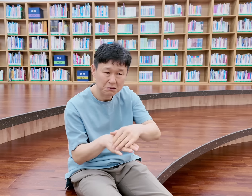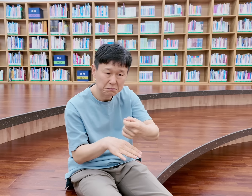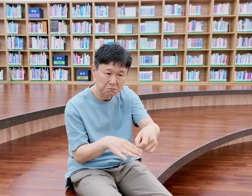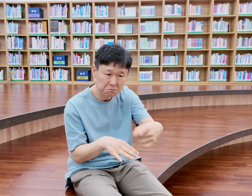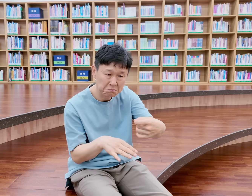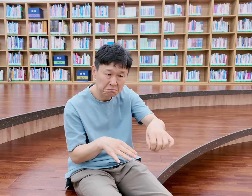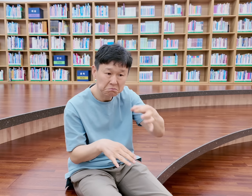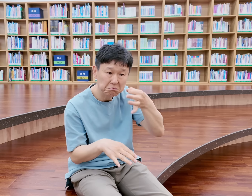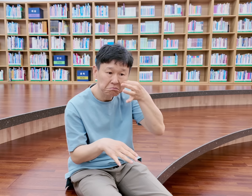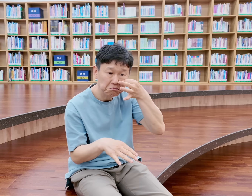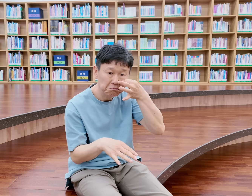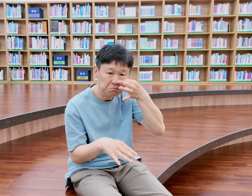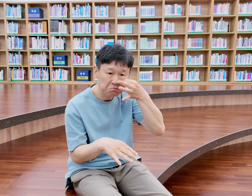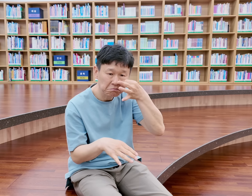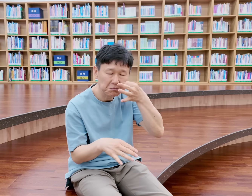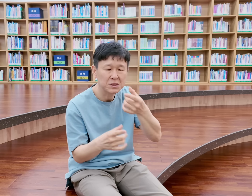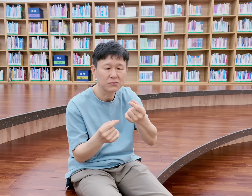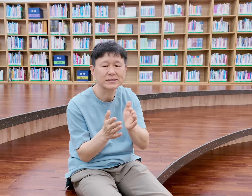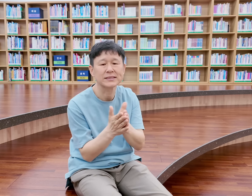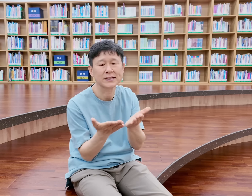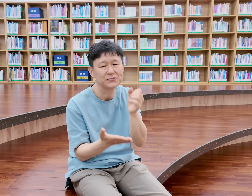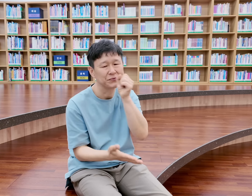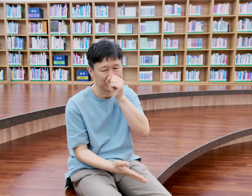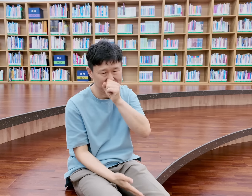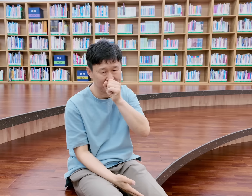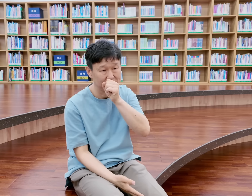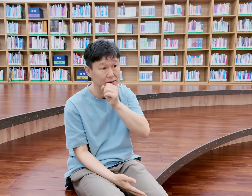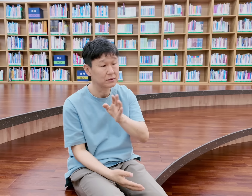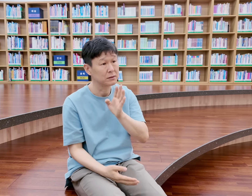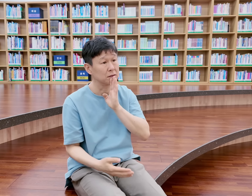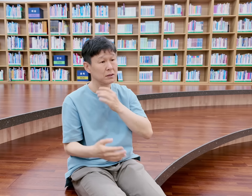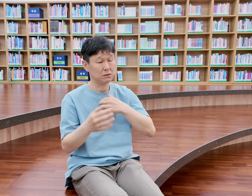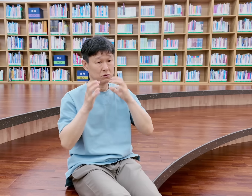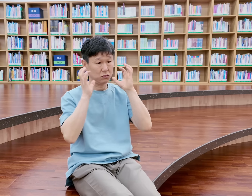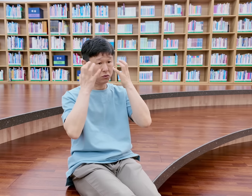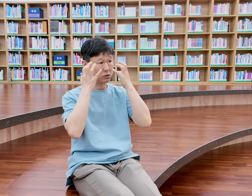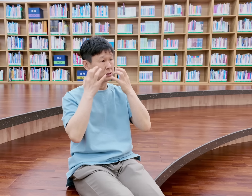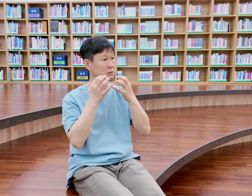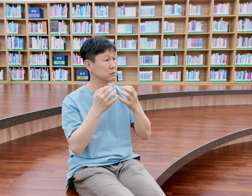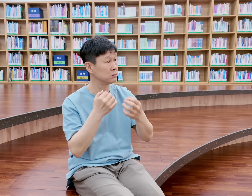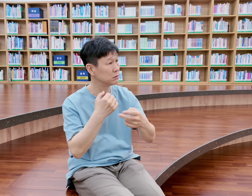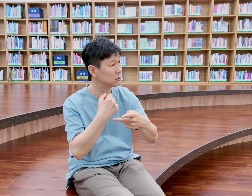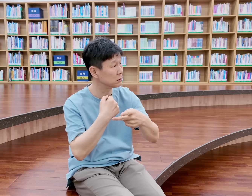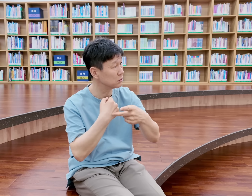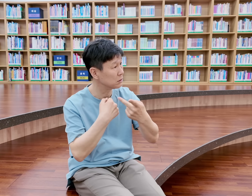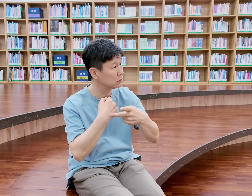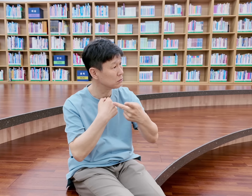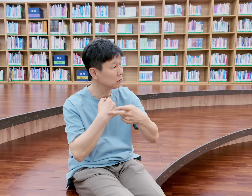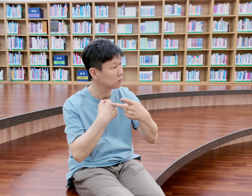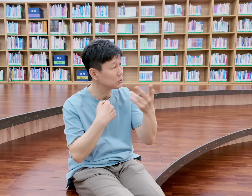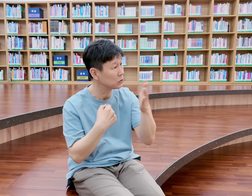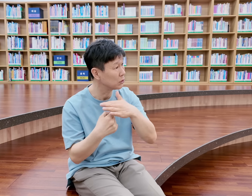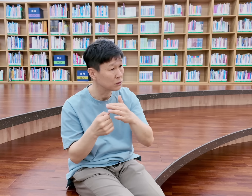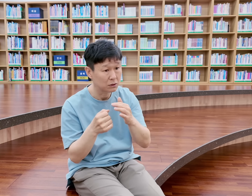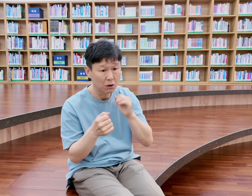In particular, I have great affection for works written with their own handwriting. When I was young, I started reading difficult books